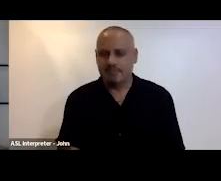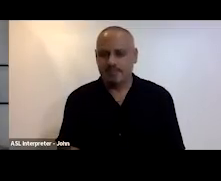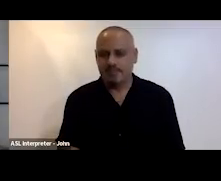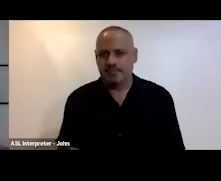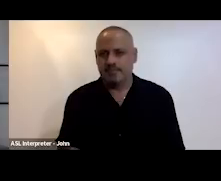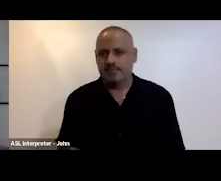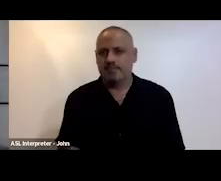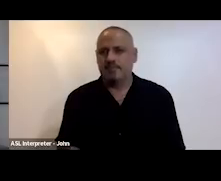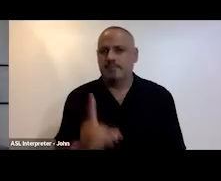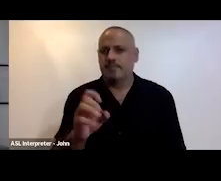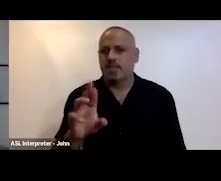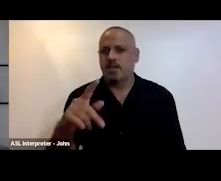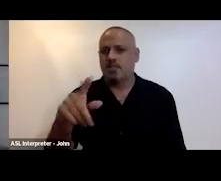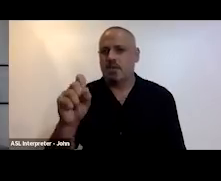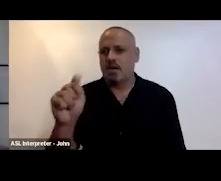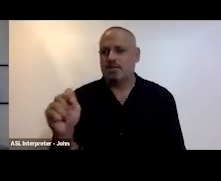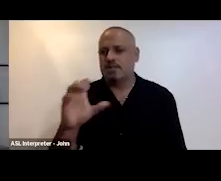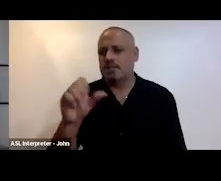Dr. Ponce and Dr. Castillo talked also a bit about